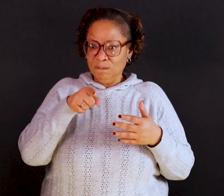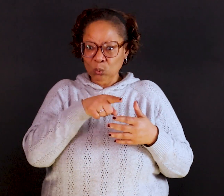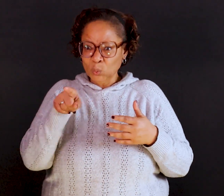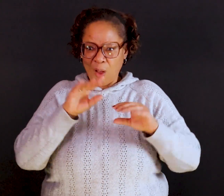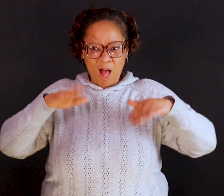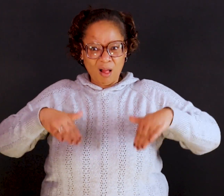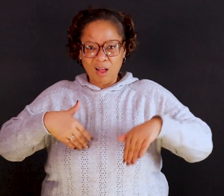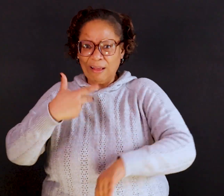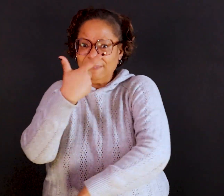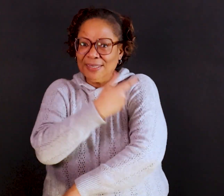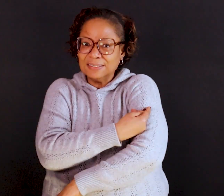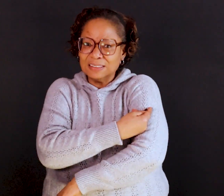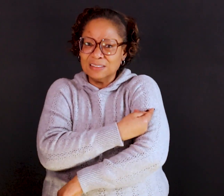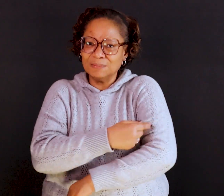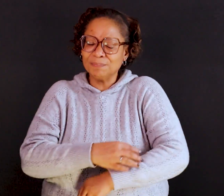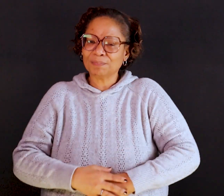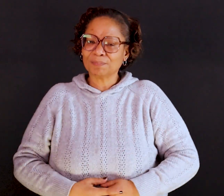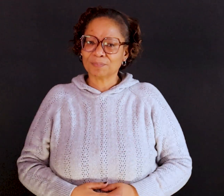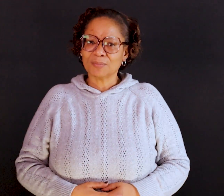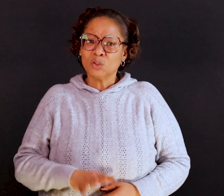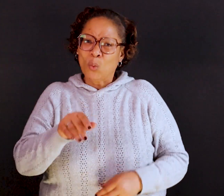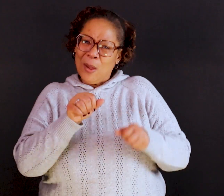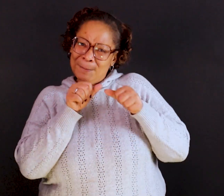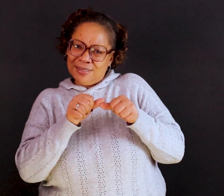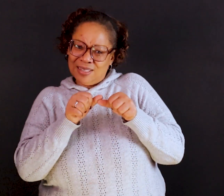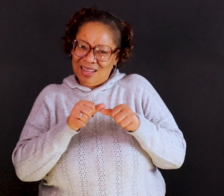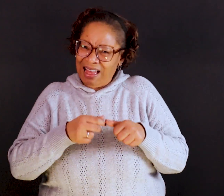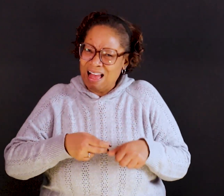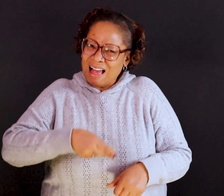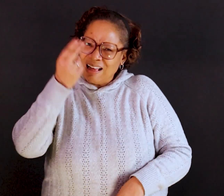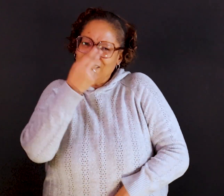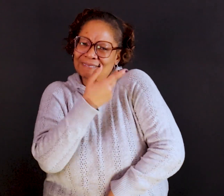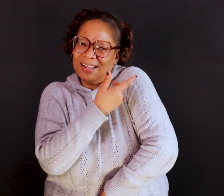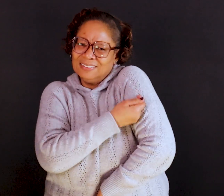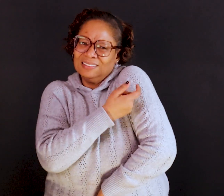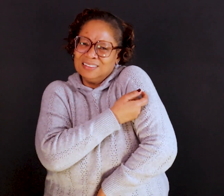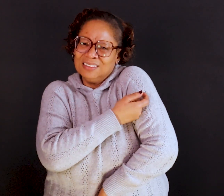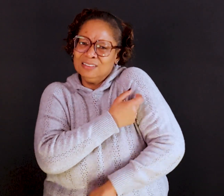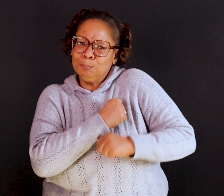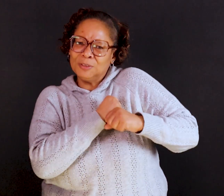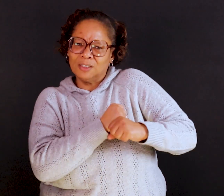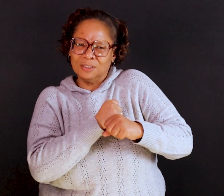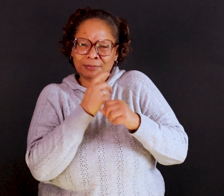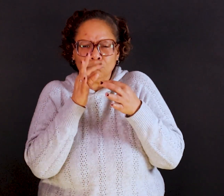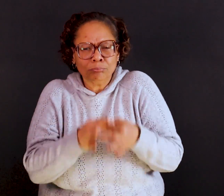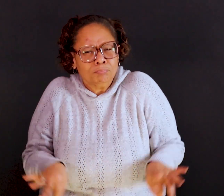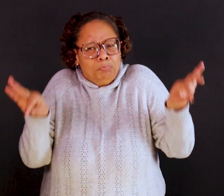by unvaccinated travelers. Maintaining high vaccination coverage is essential